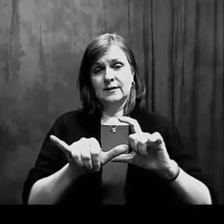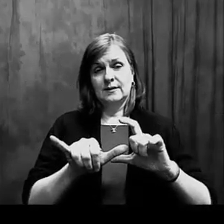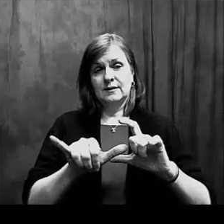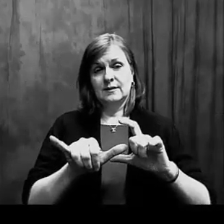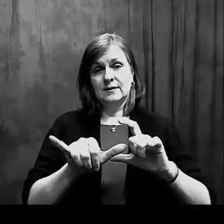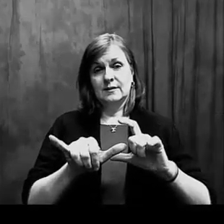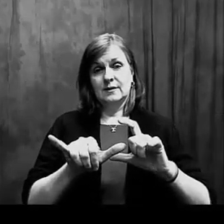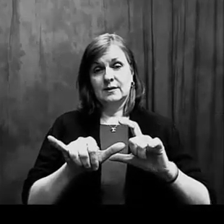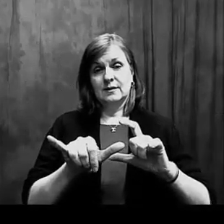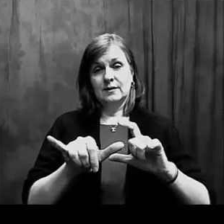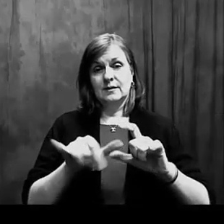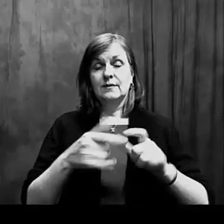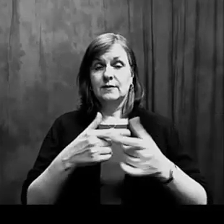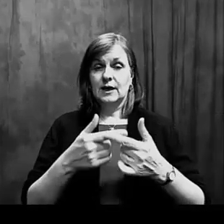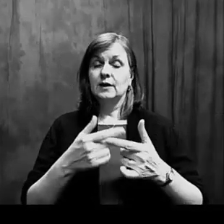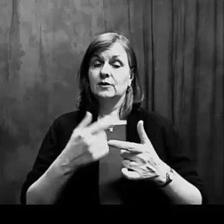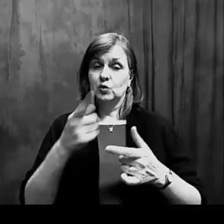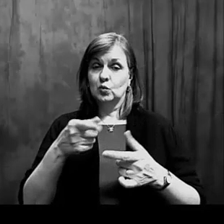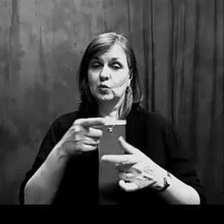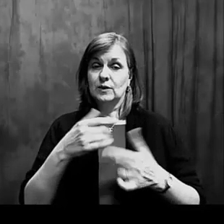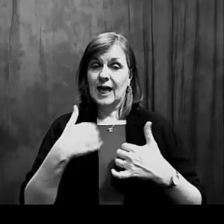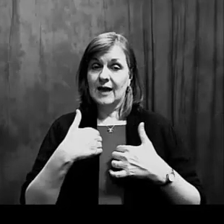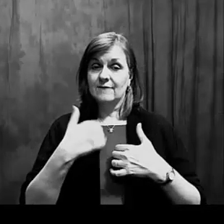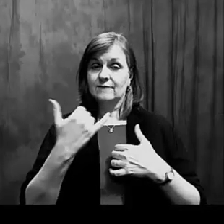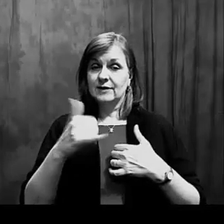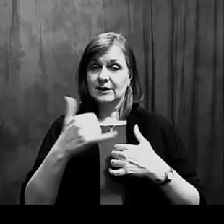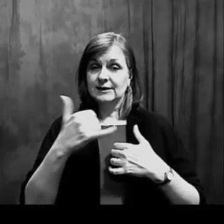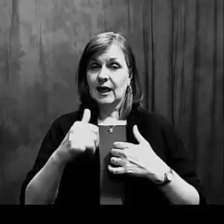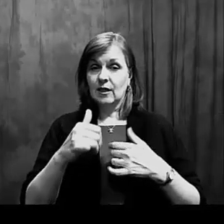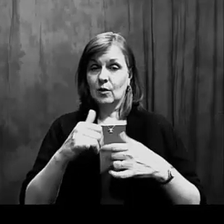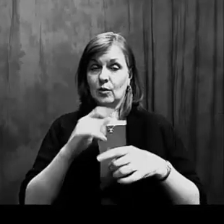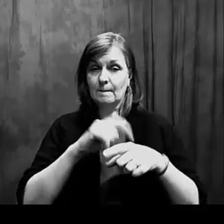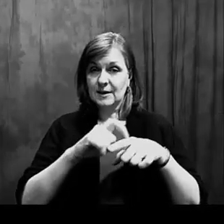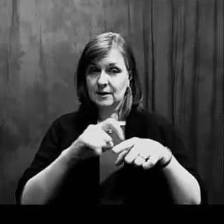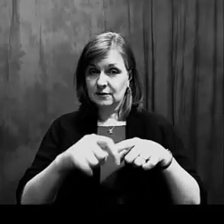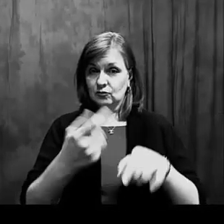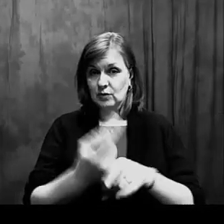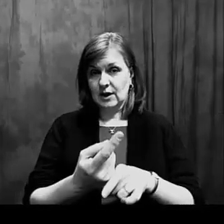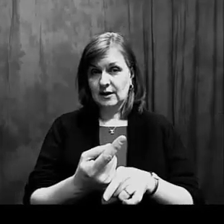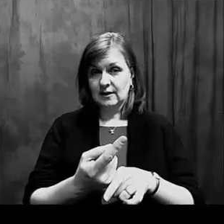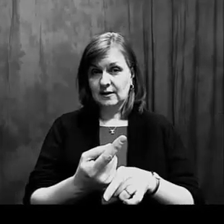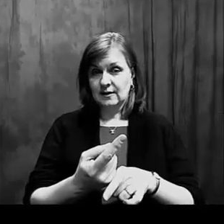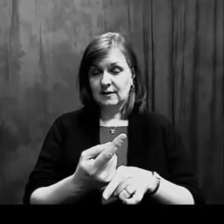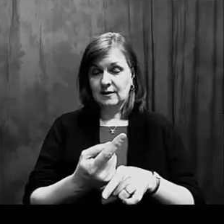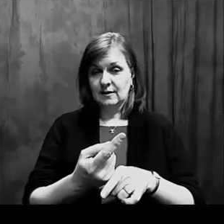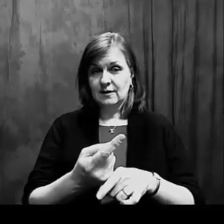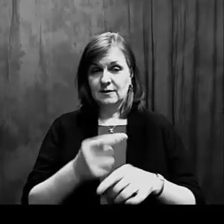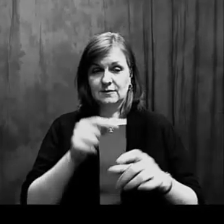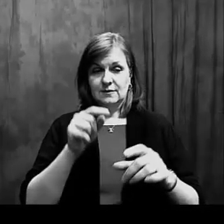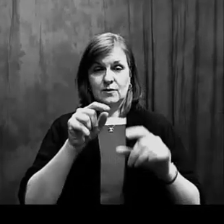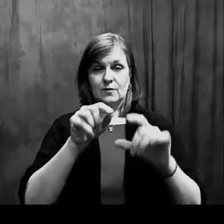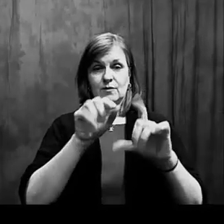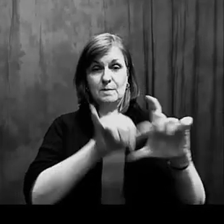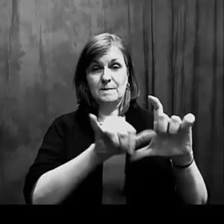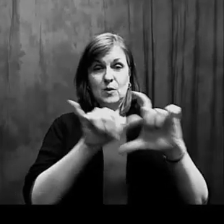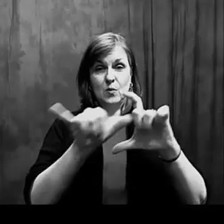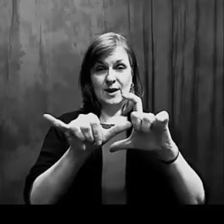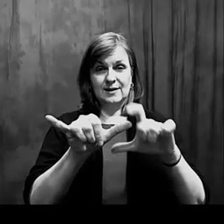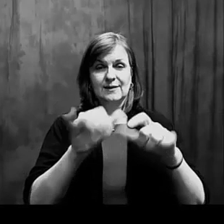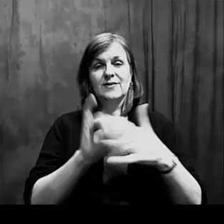we've got a big "Y" little "y" -- another big "Y" little "y" -- and a little "y"